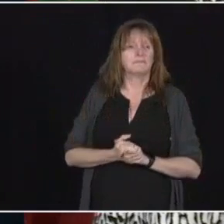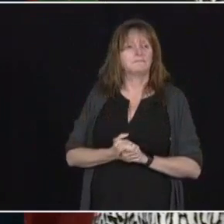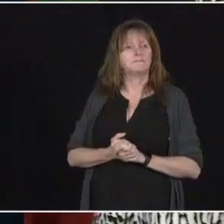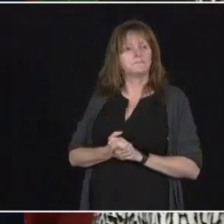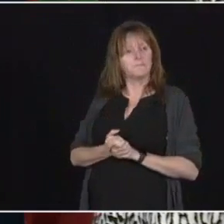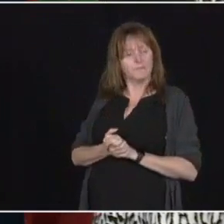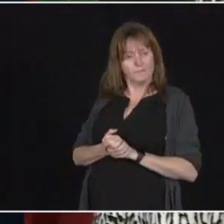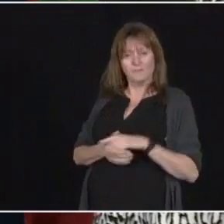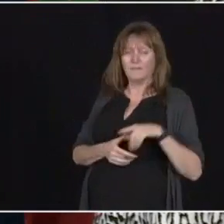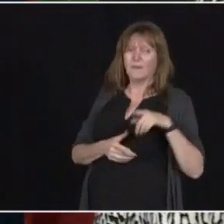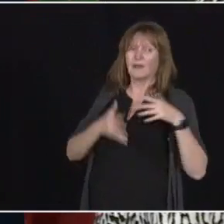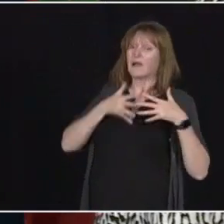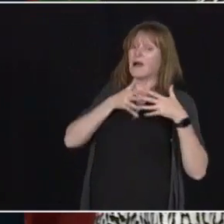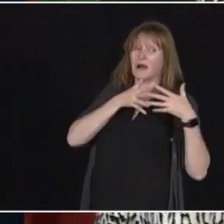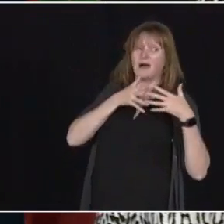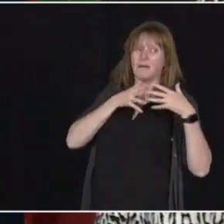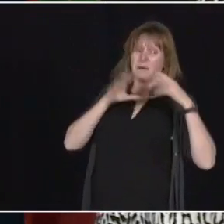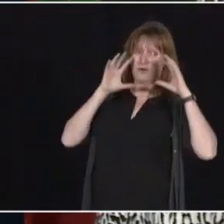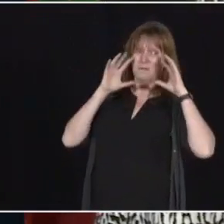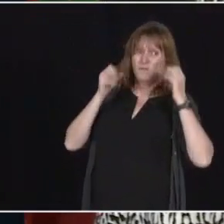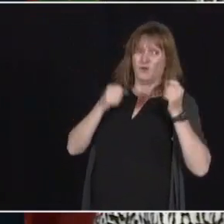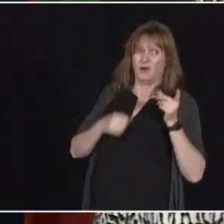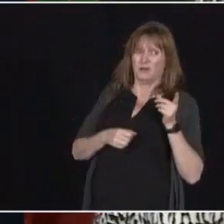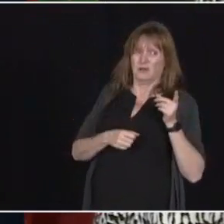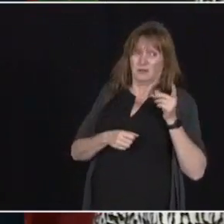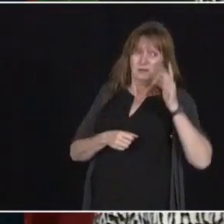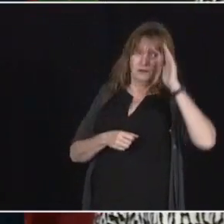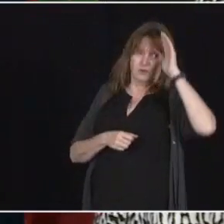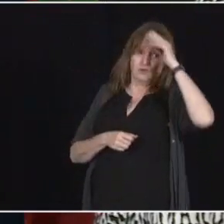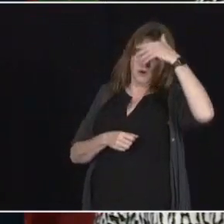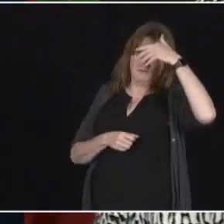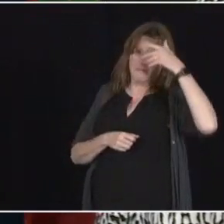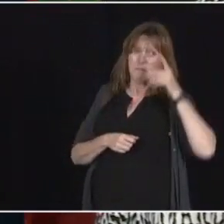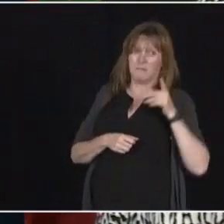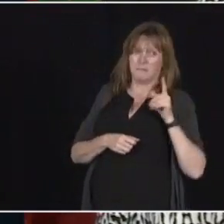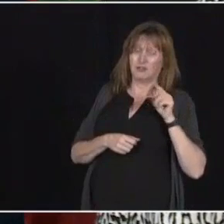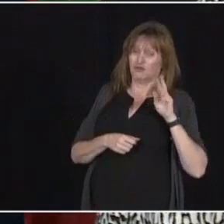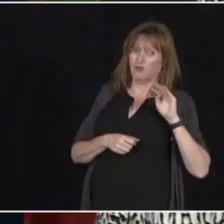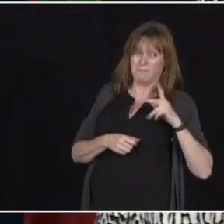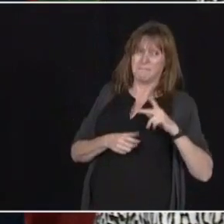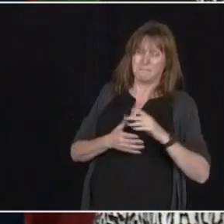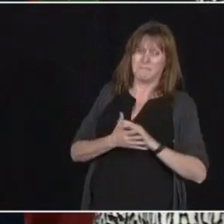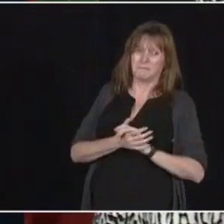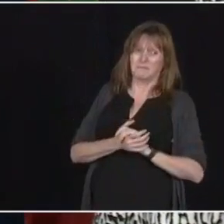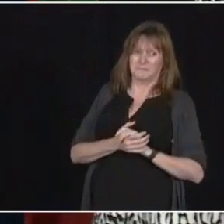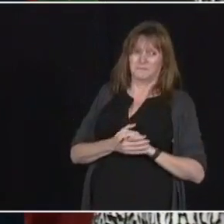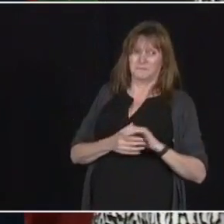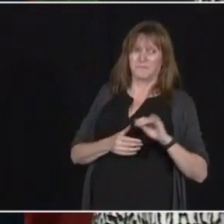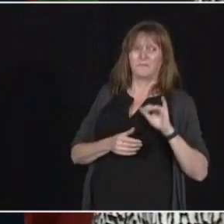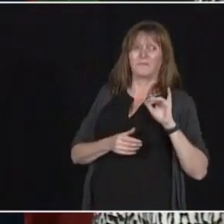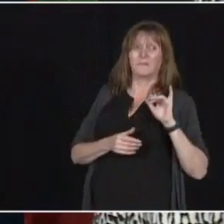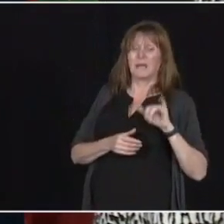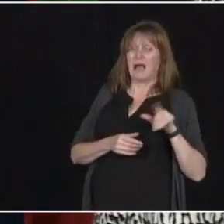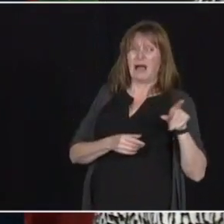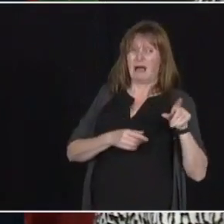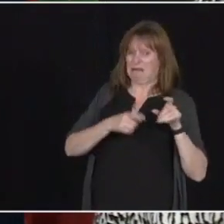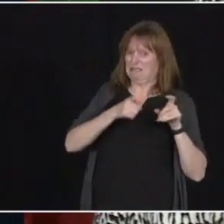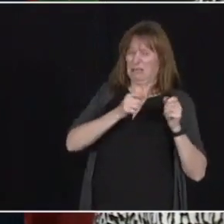president Donald Trump is handling the crisis that they are facing right now? Minister Justin Trudeau was asked and there was a very long pause.